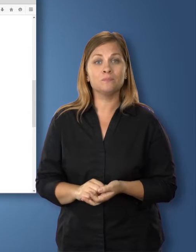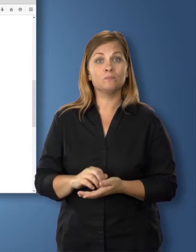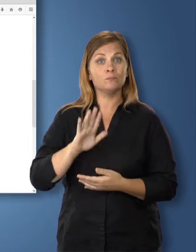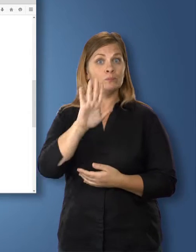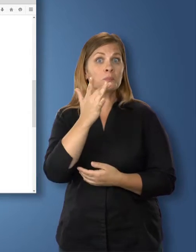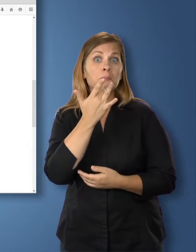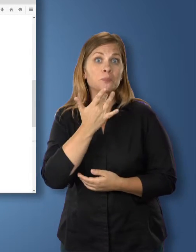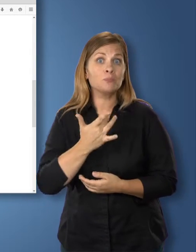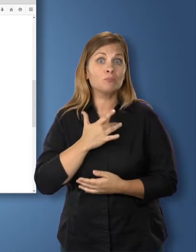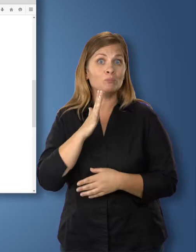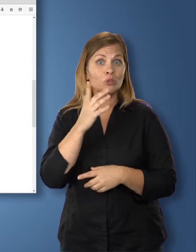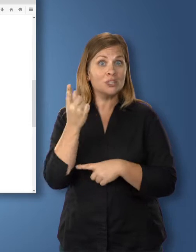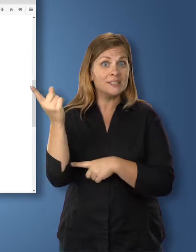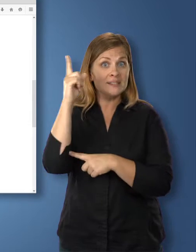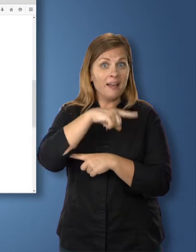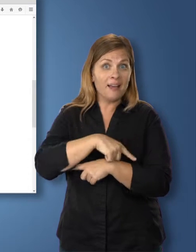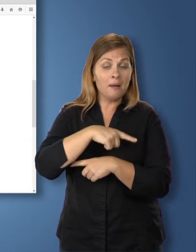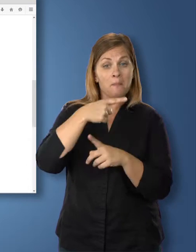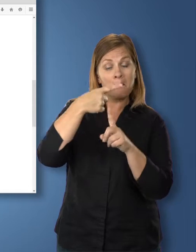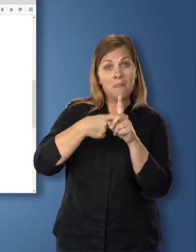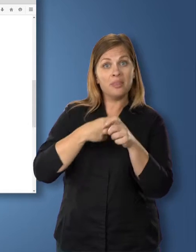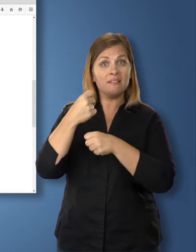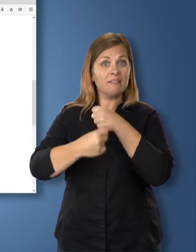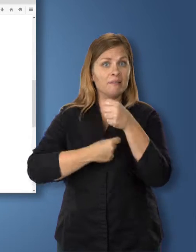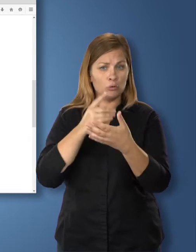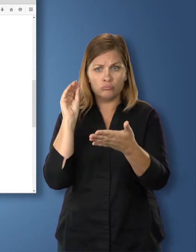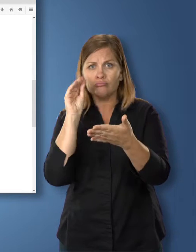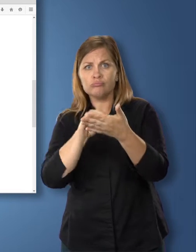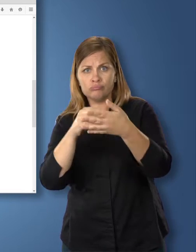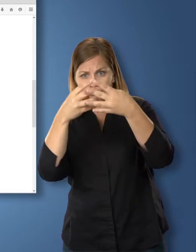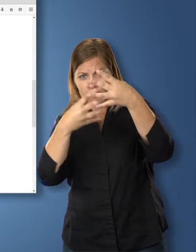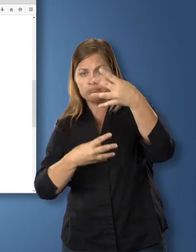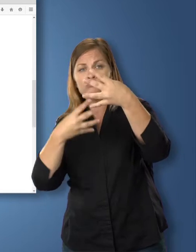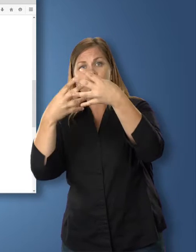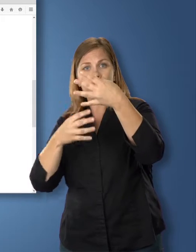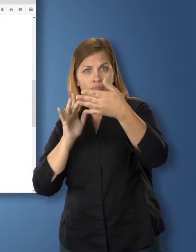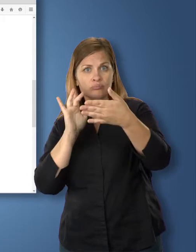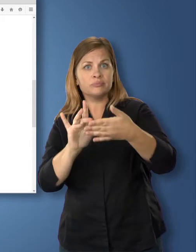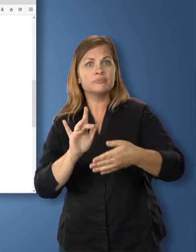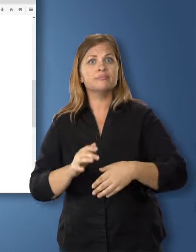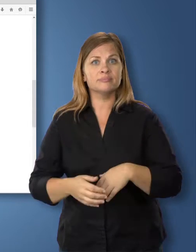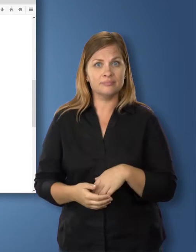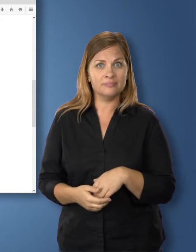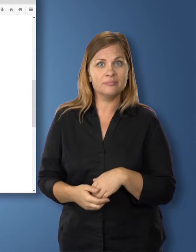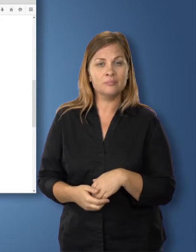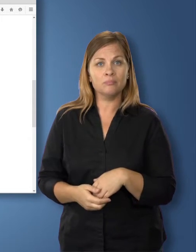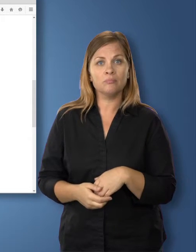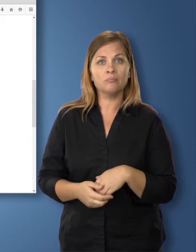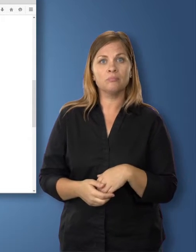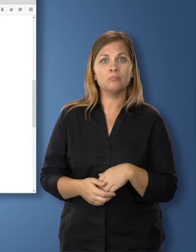It asks for your birthdate. Choose the month, day and year from the drop down menus.